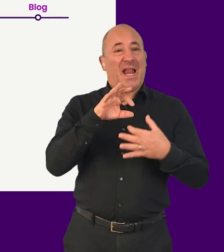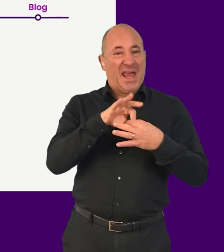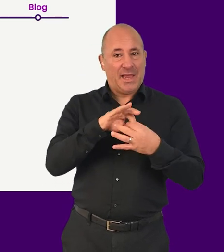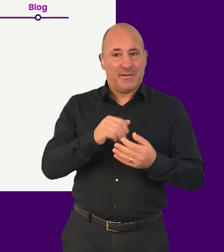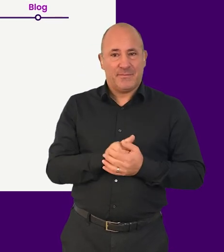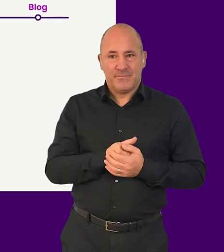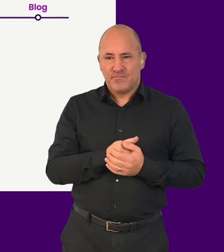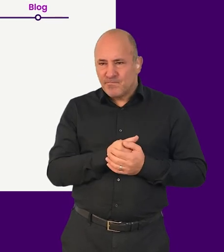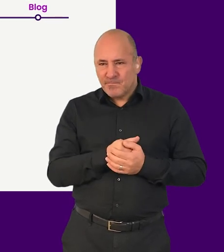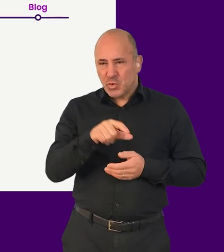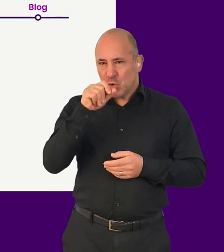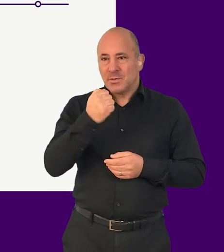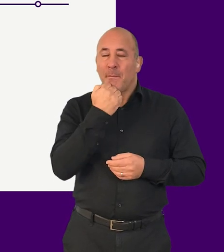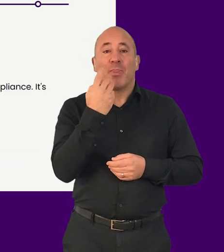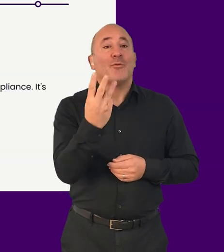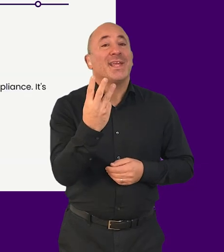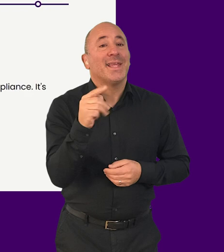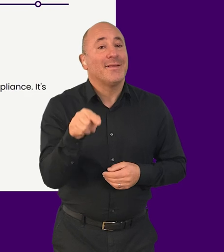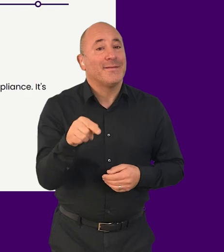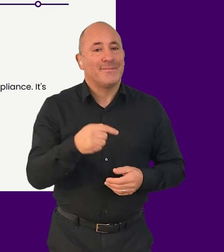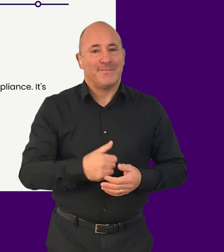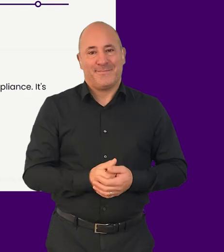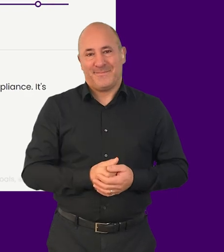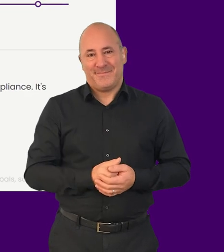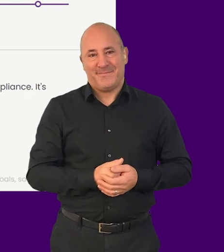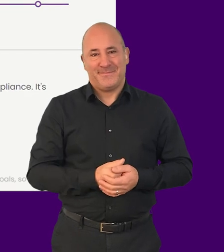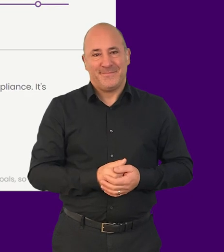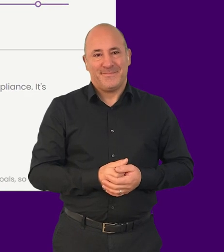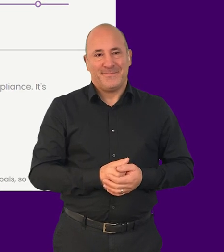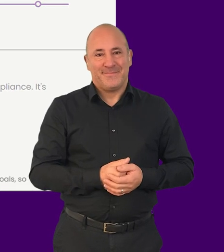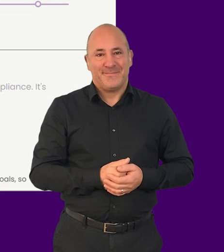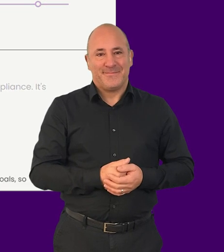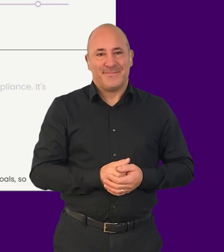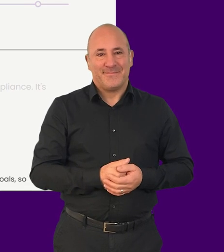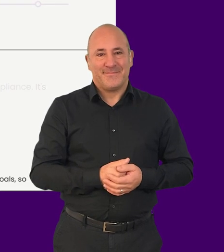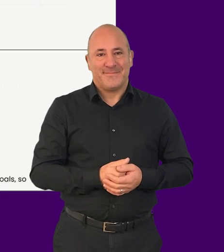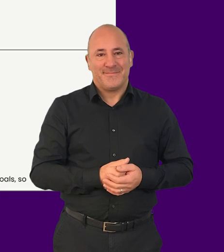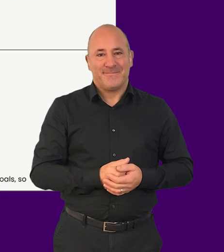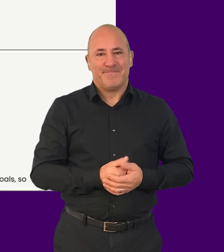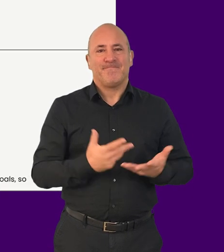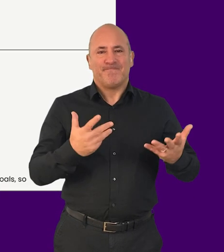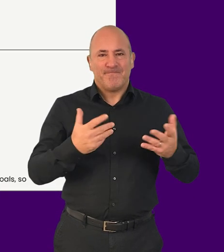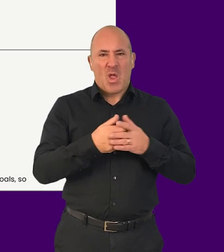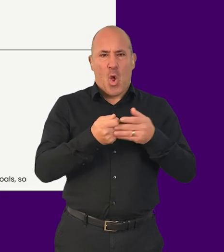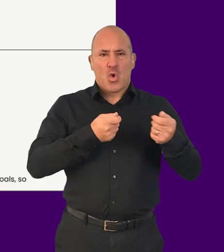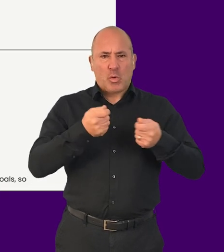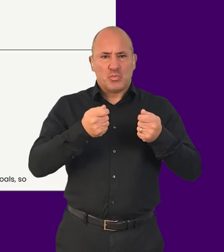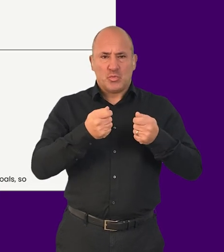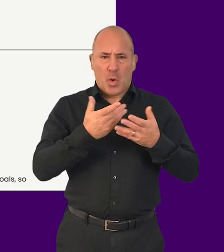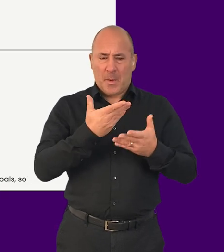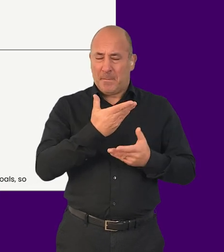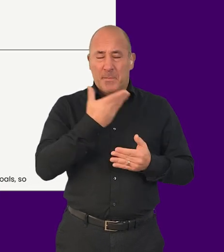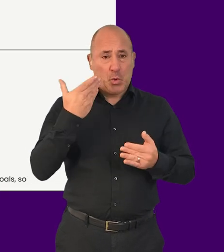choose 3 In situations where a control lacks a visible text label,